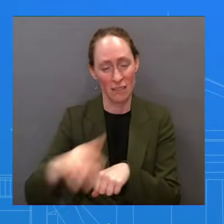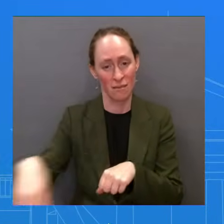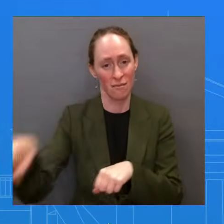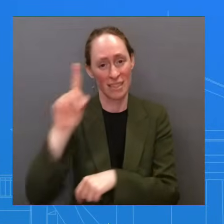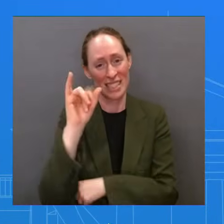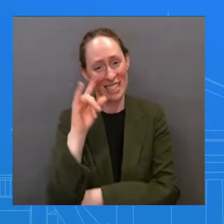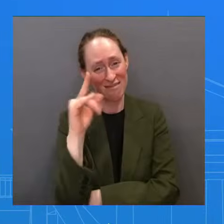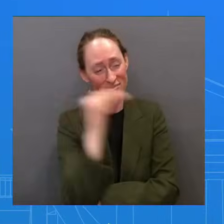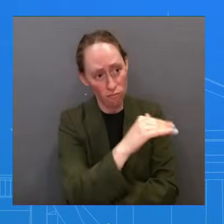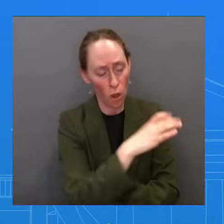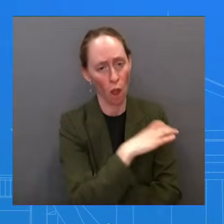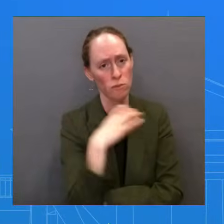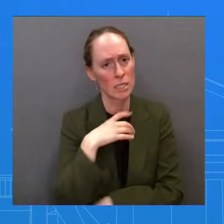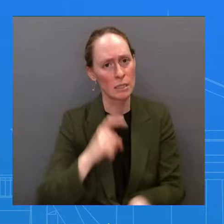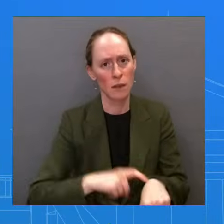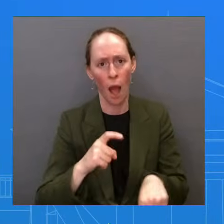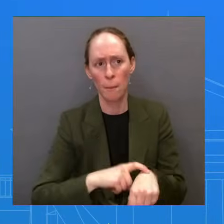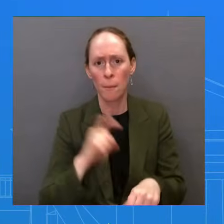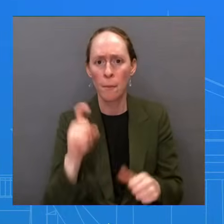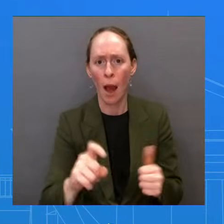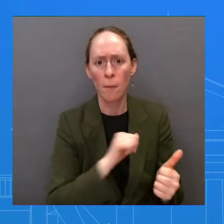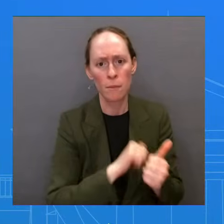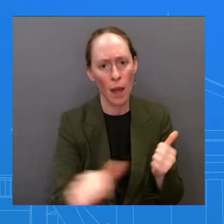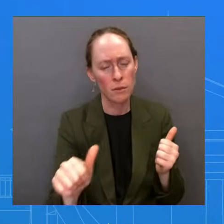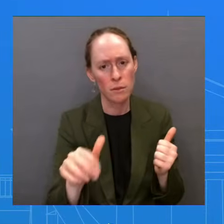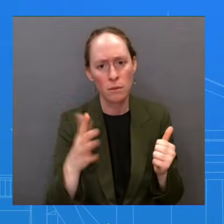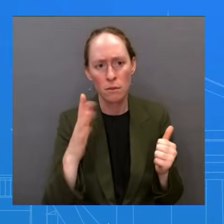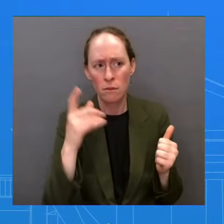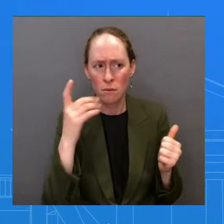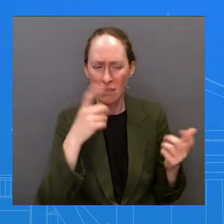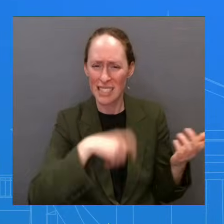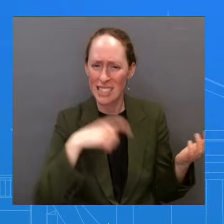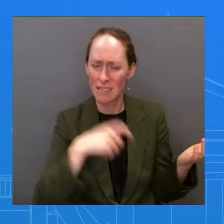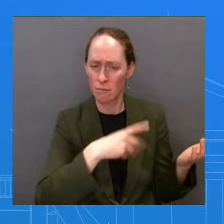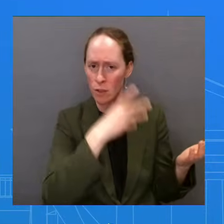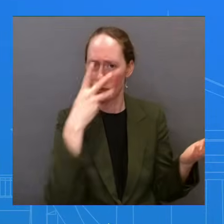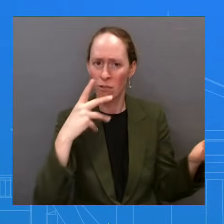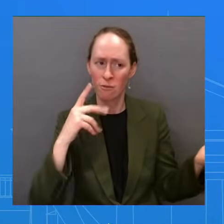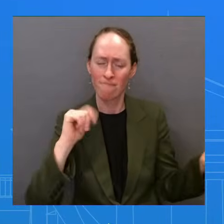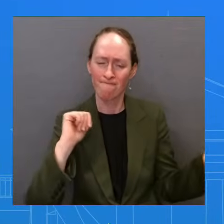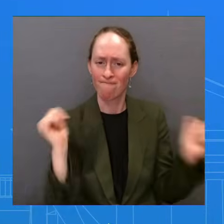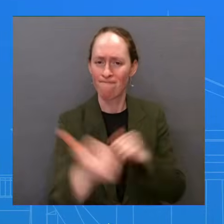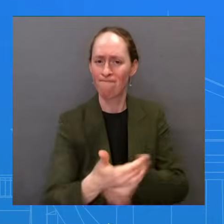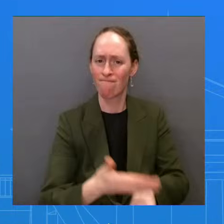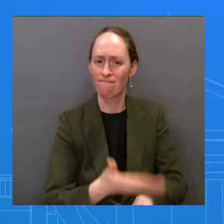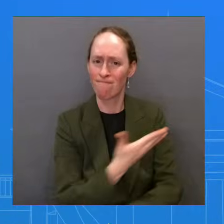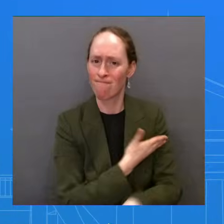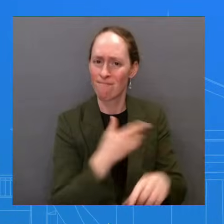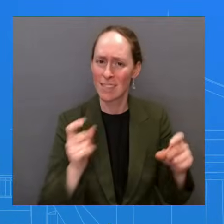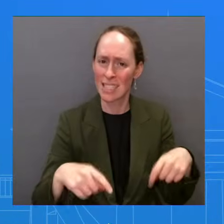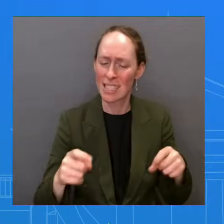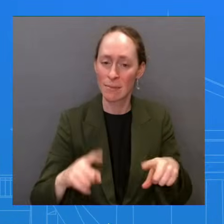American people want to see this. Businesses want -- want us to act as well -- want Congress to act. And so, we're going to continue to do that